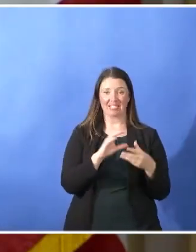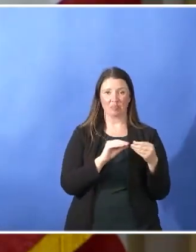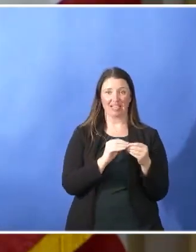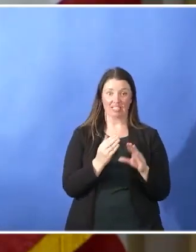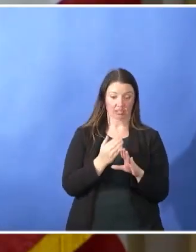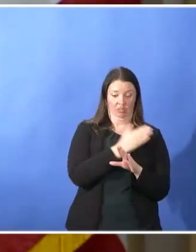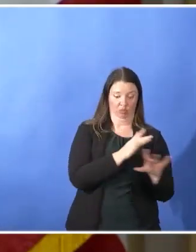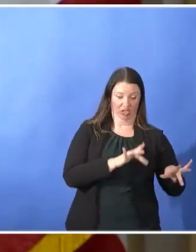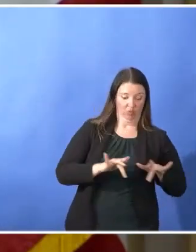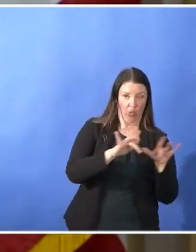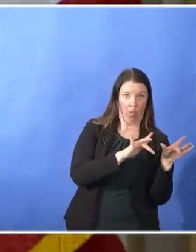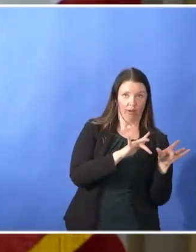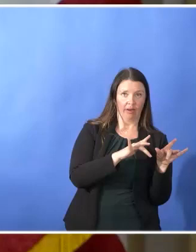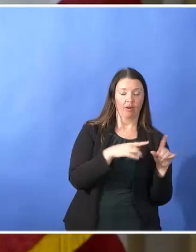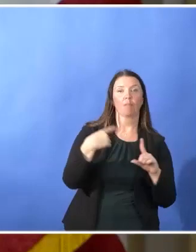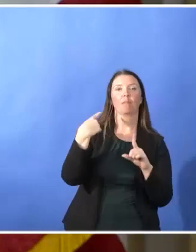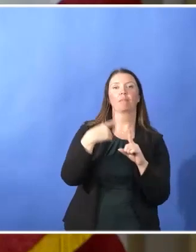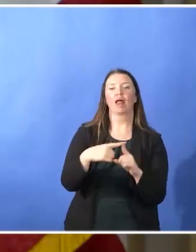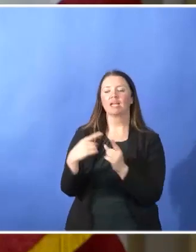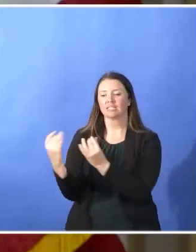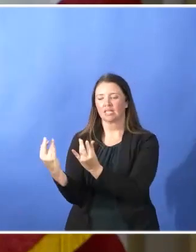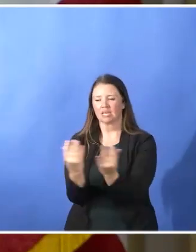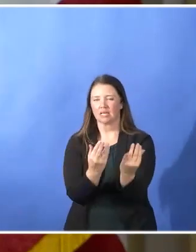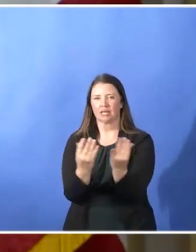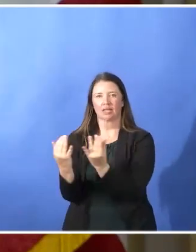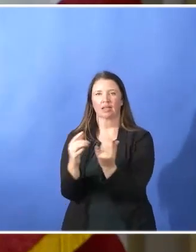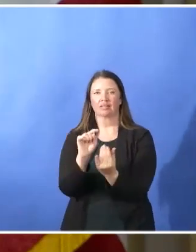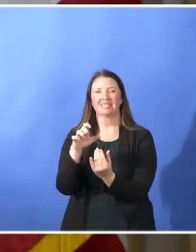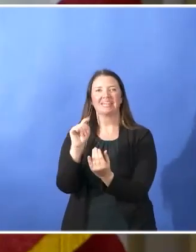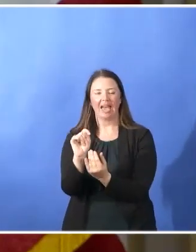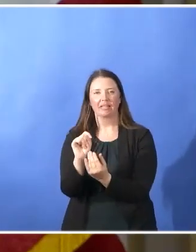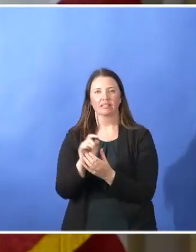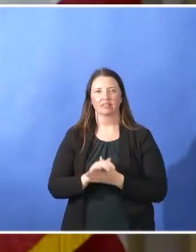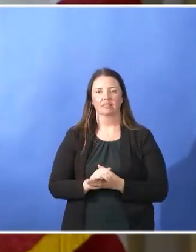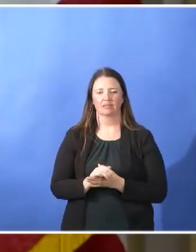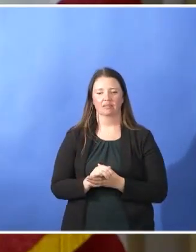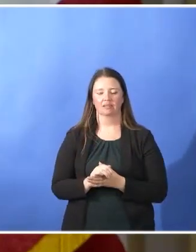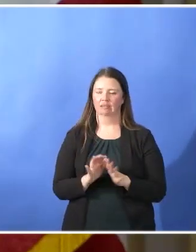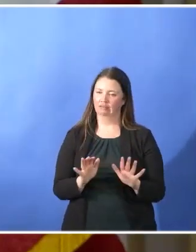TO AVOID CONFUSION, THIS SHOULD BE THE SAME INFORMATION.